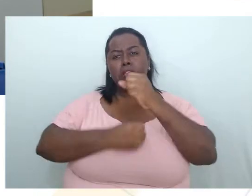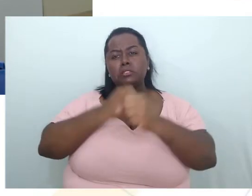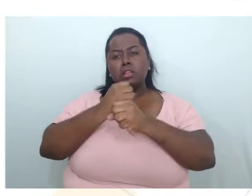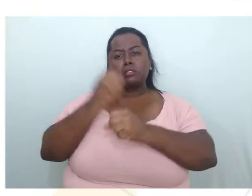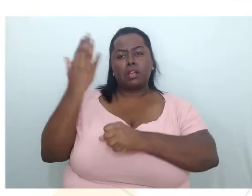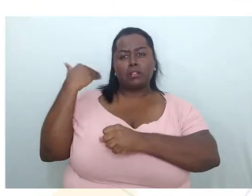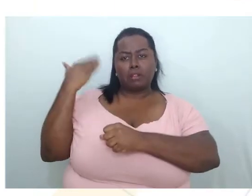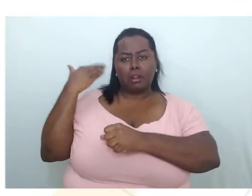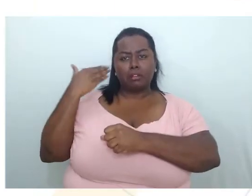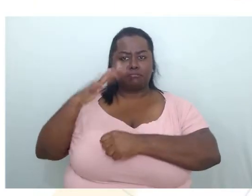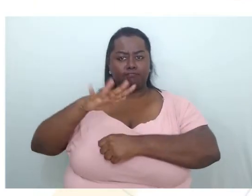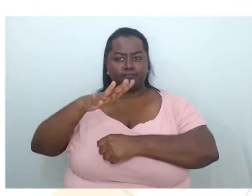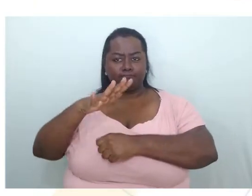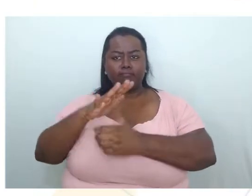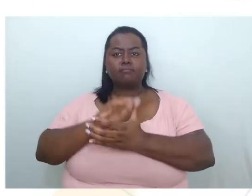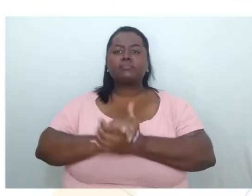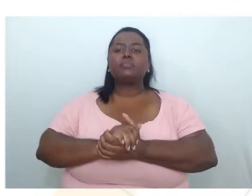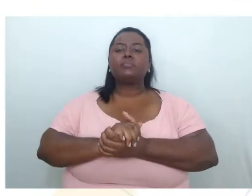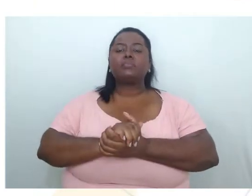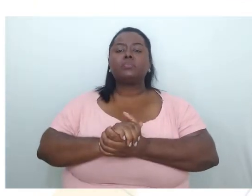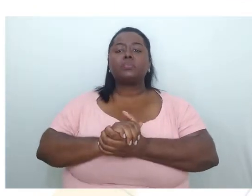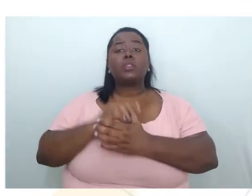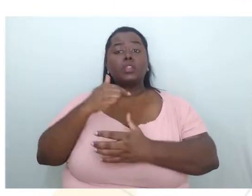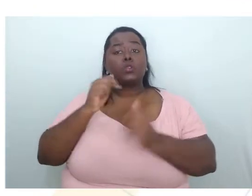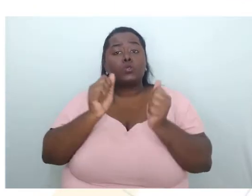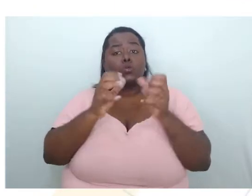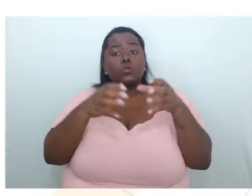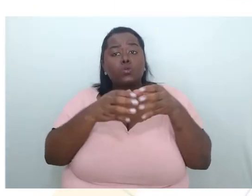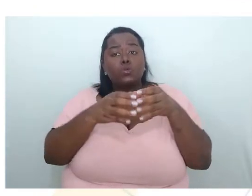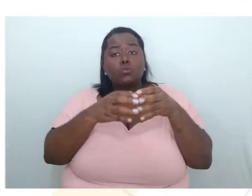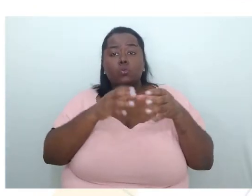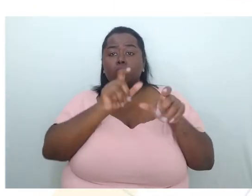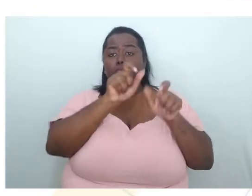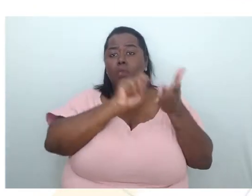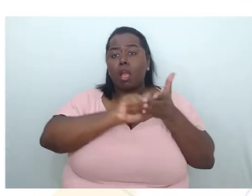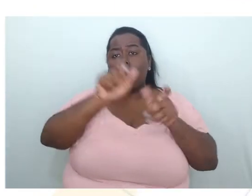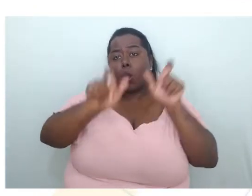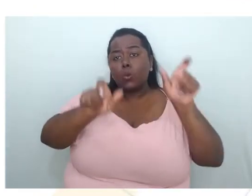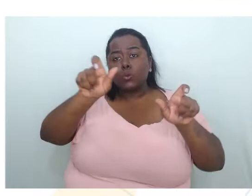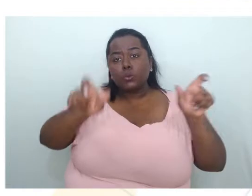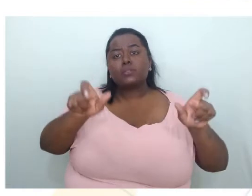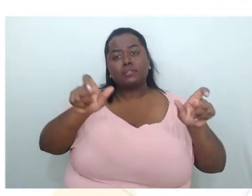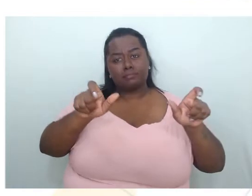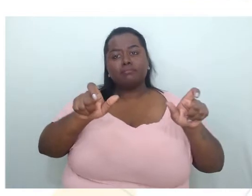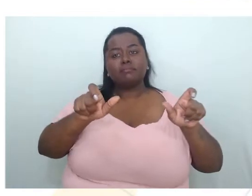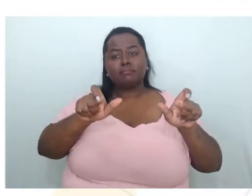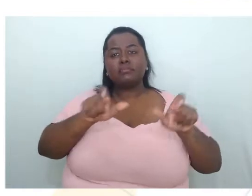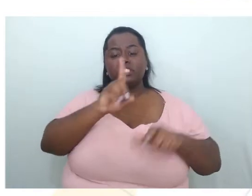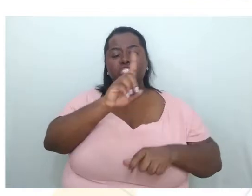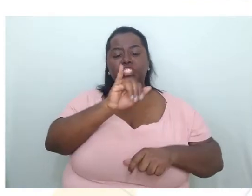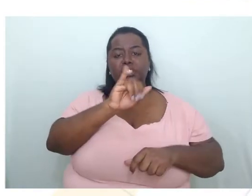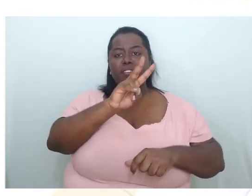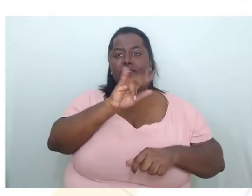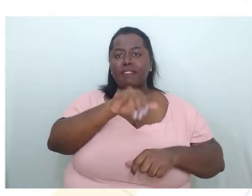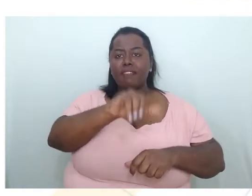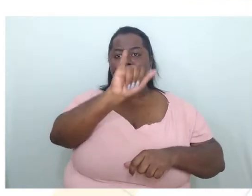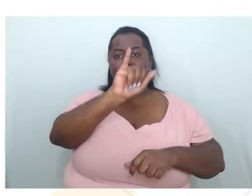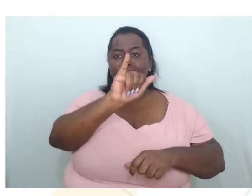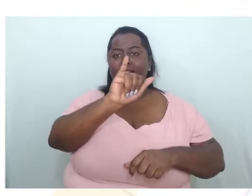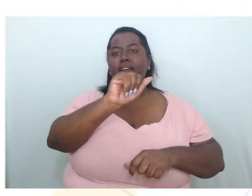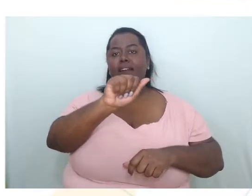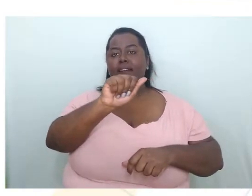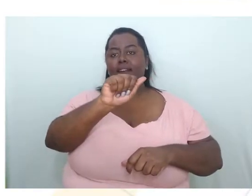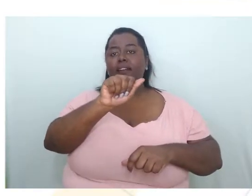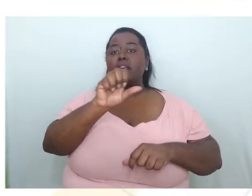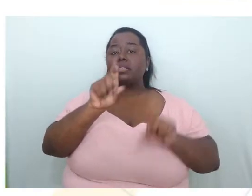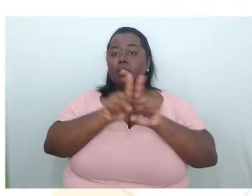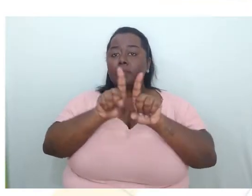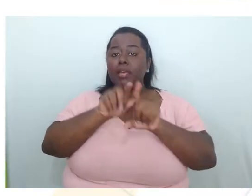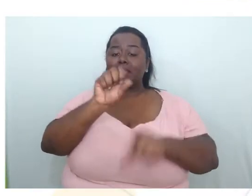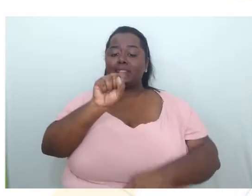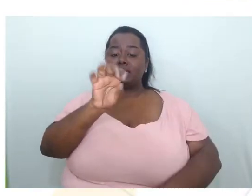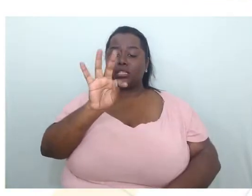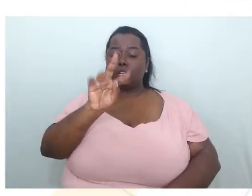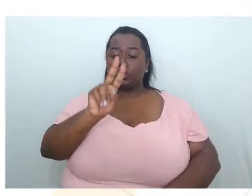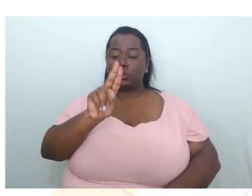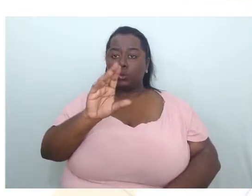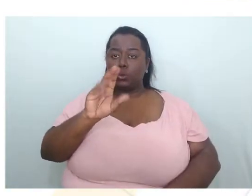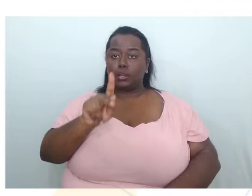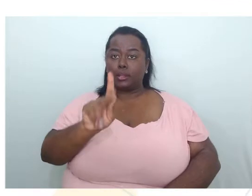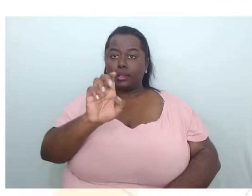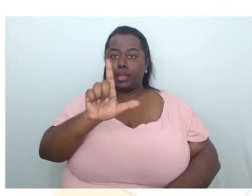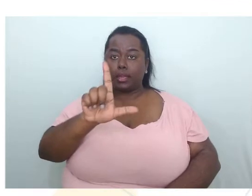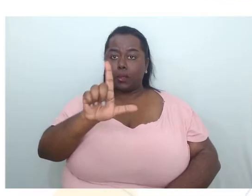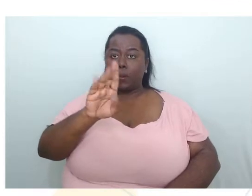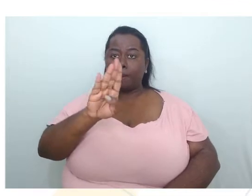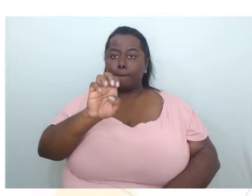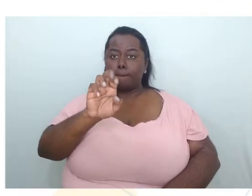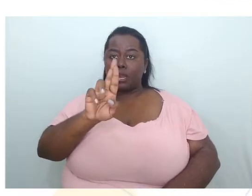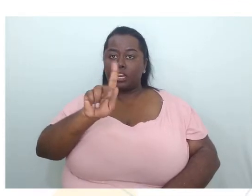when a group of authors, Divya Singh and Stückelberger, were putting together